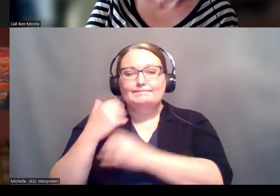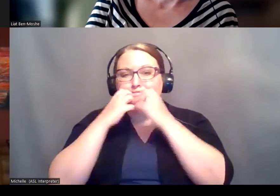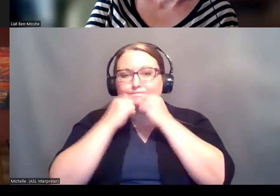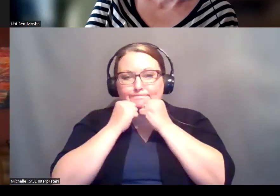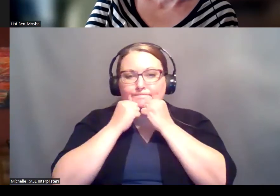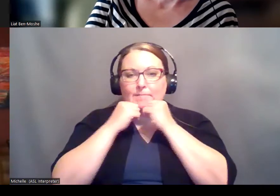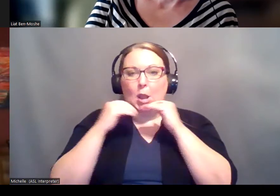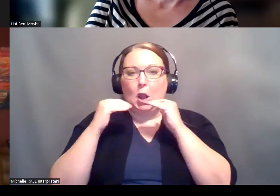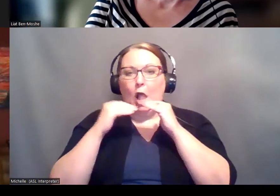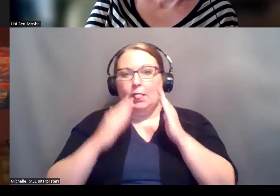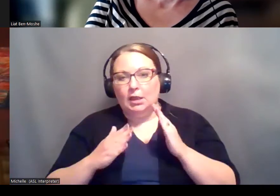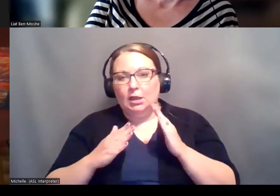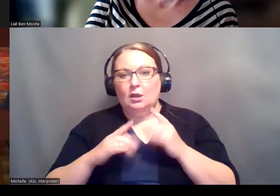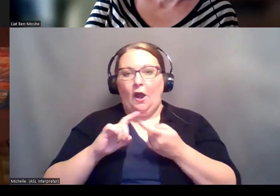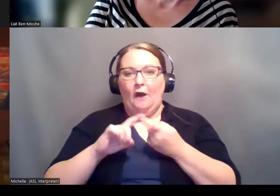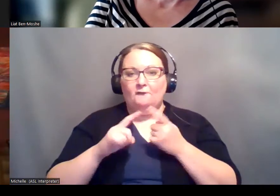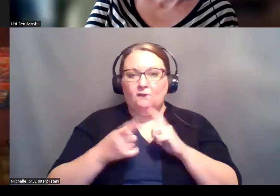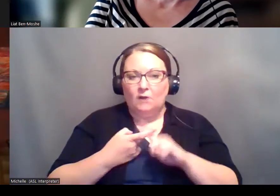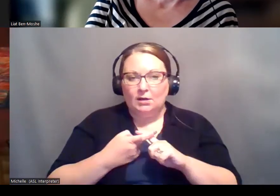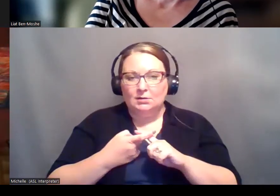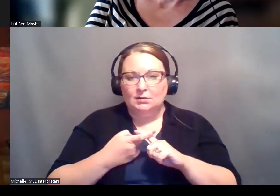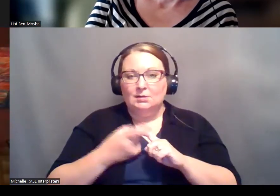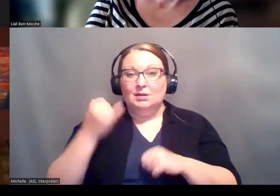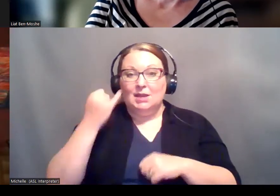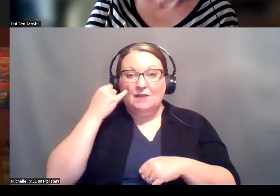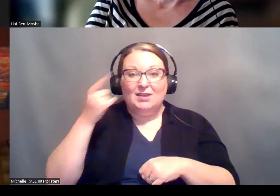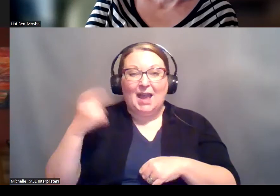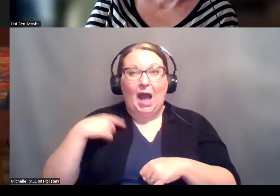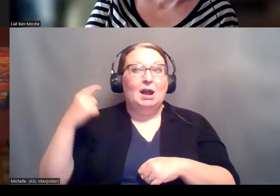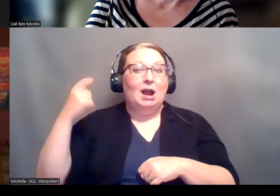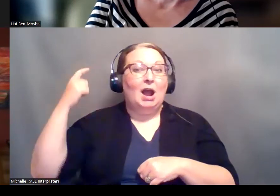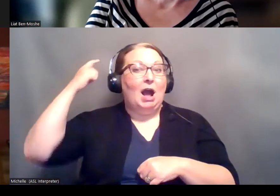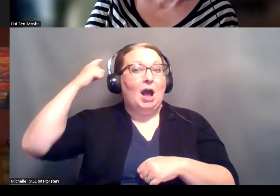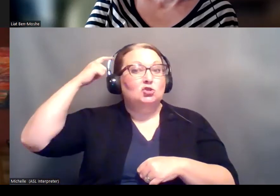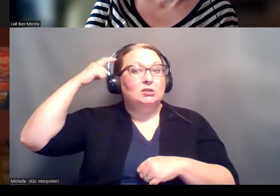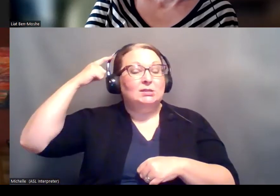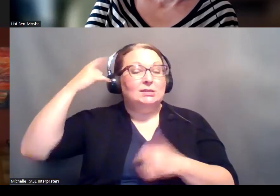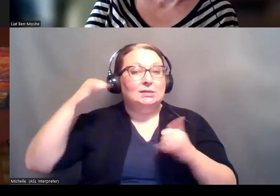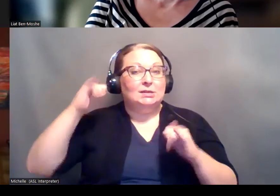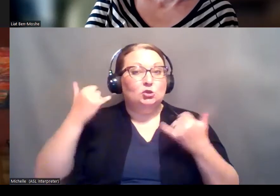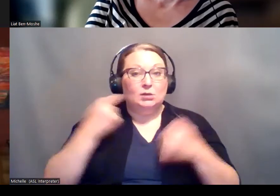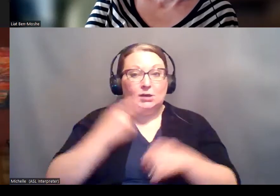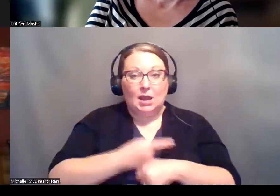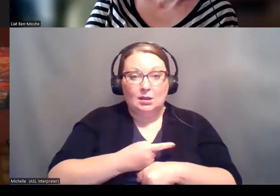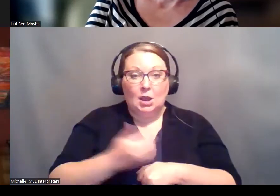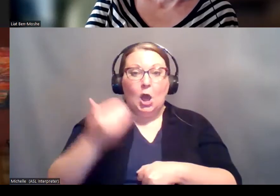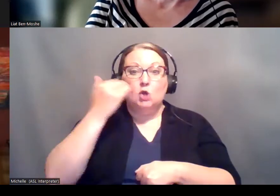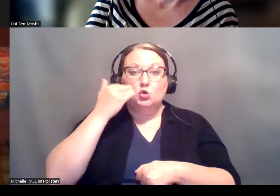and I think if he had a consciousness today and knew that there was a Symposium